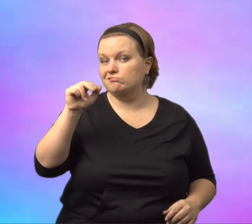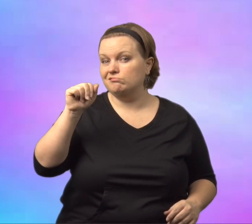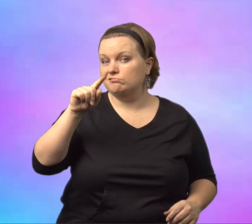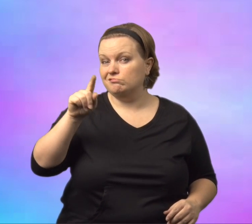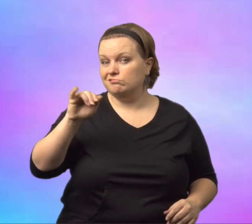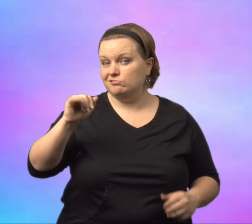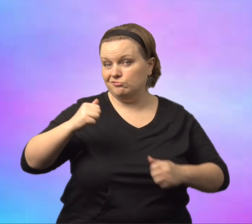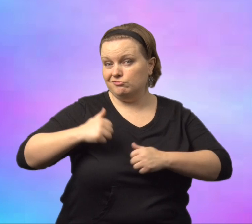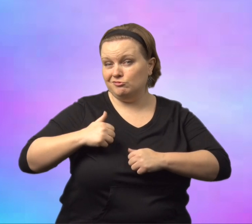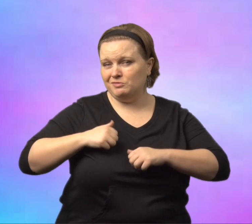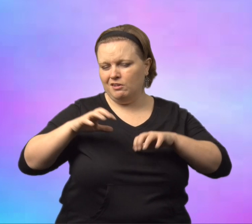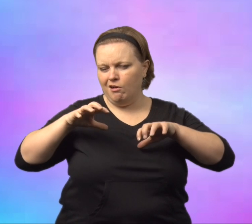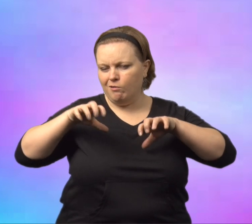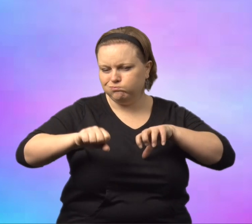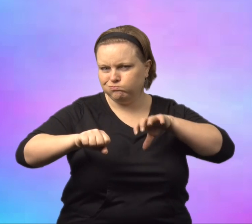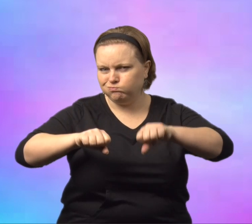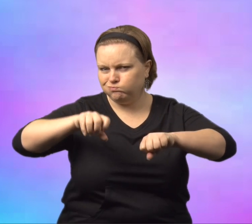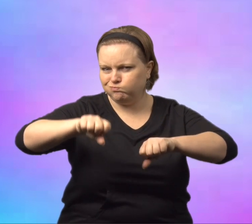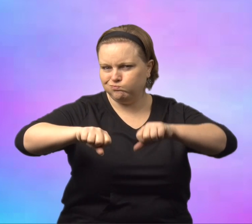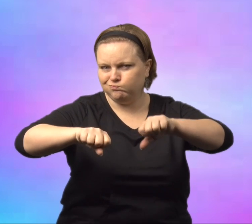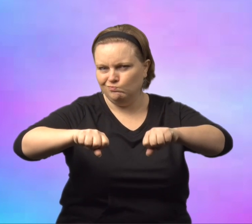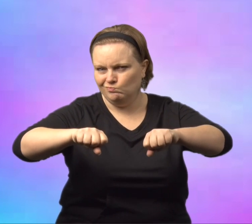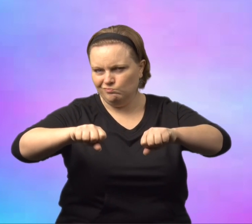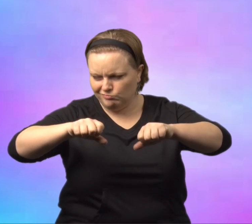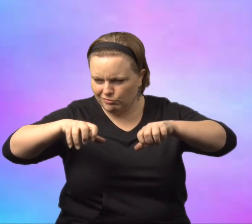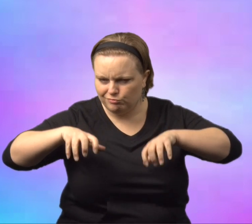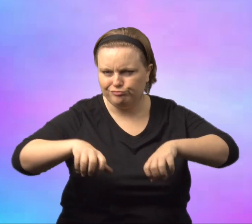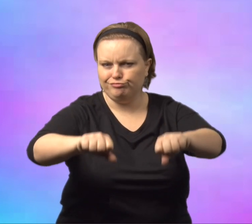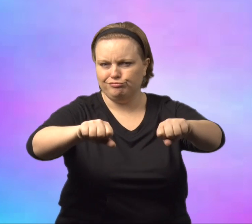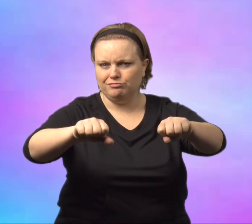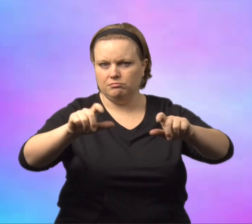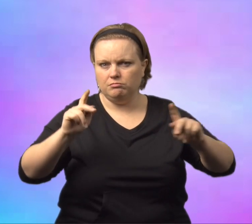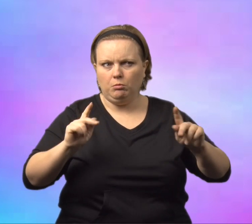During the war, the nazi army was occupying the territories.